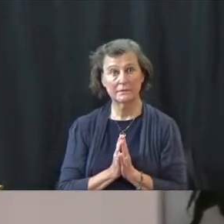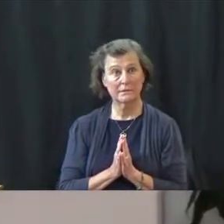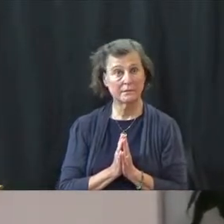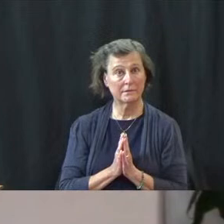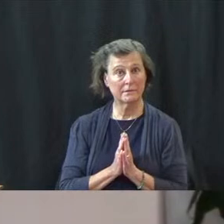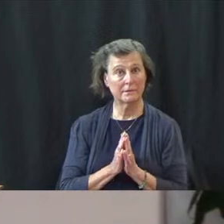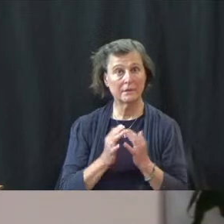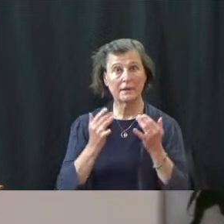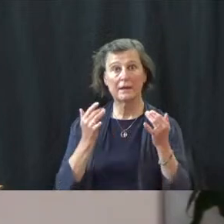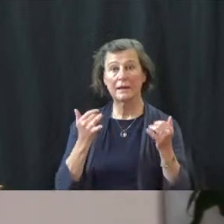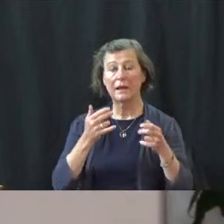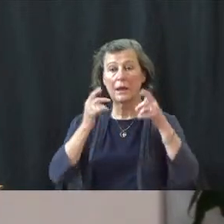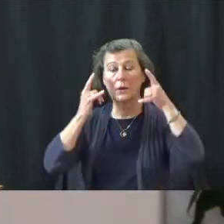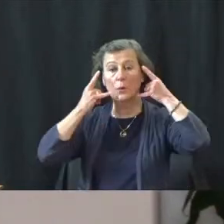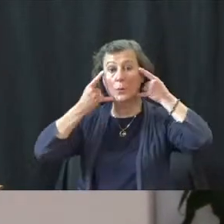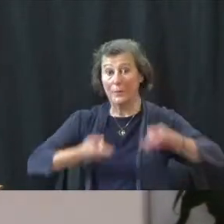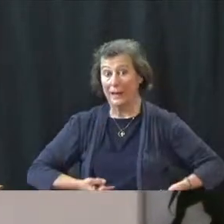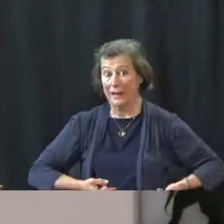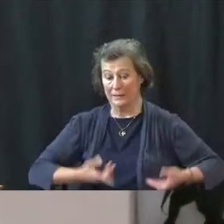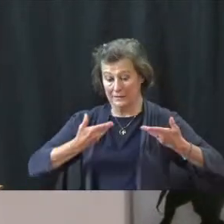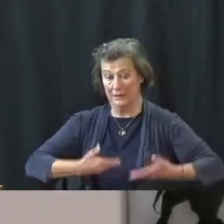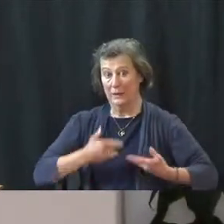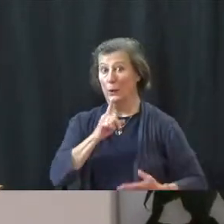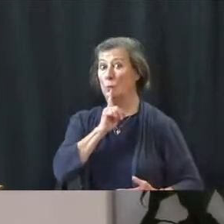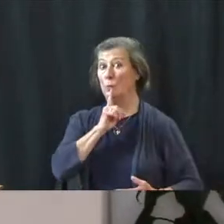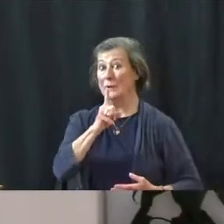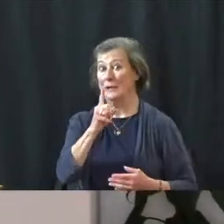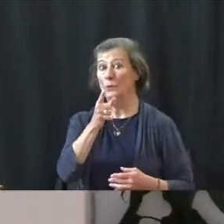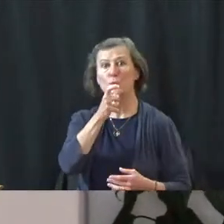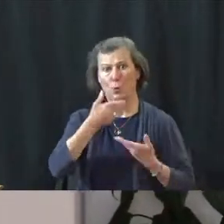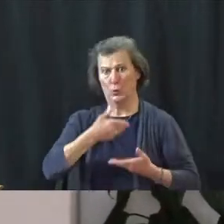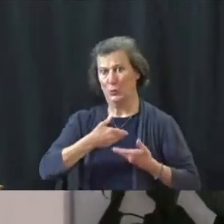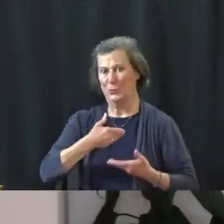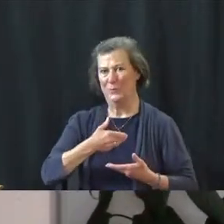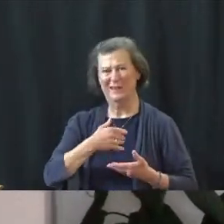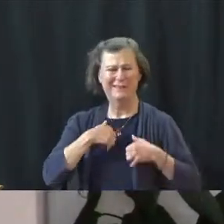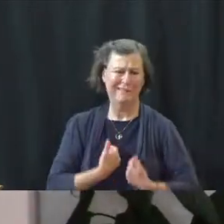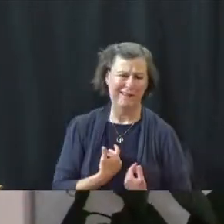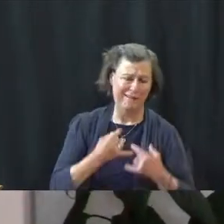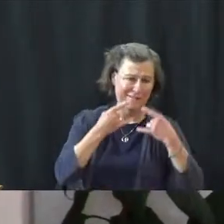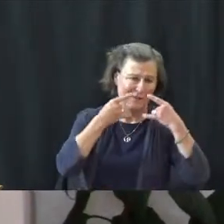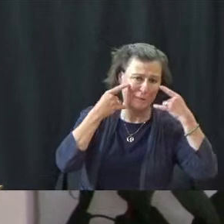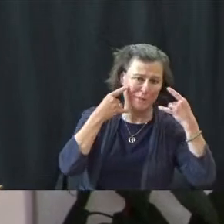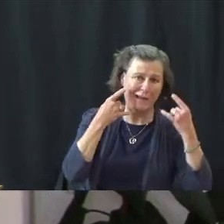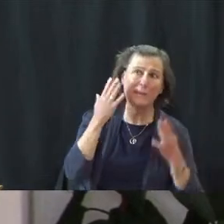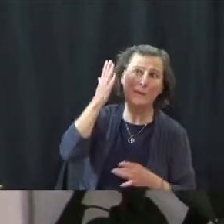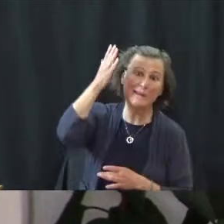I’m so tired of wearing these things but someday we won't have to wear them, maybe.